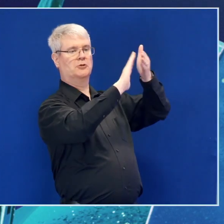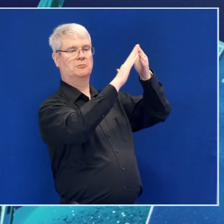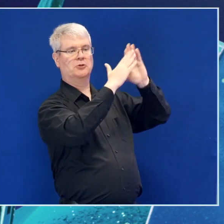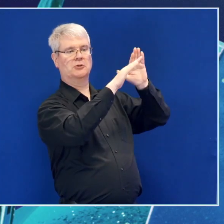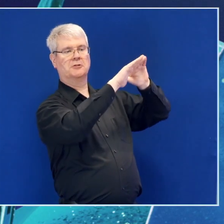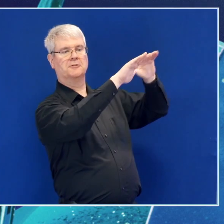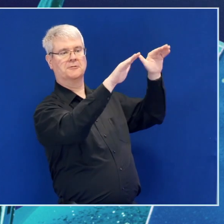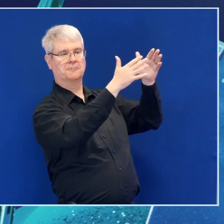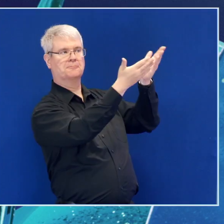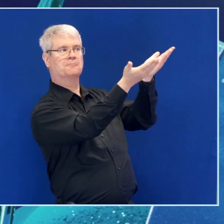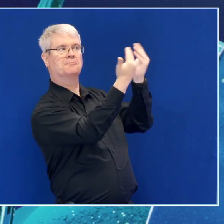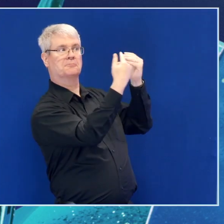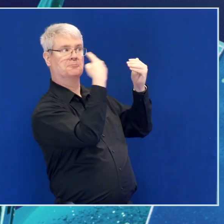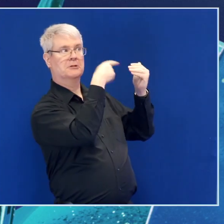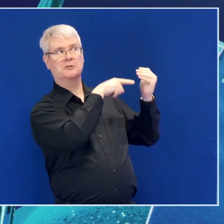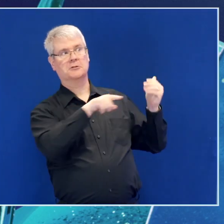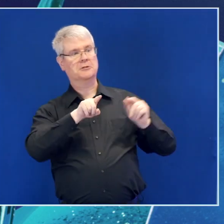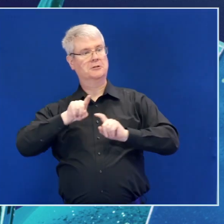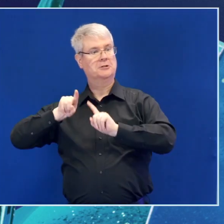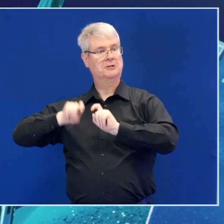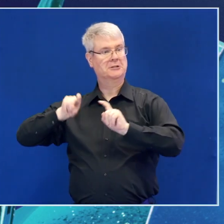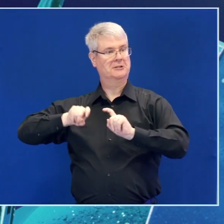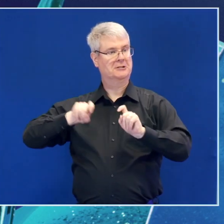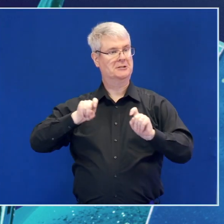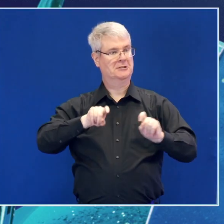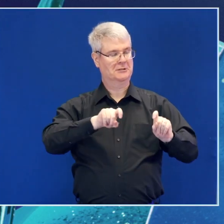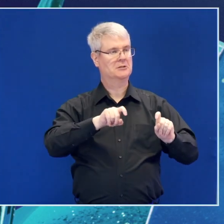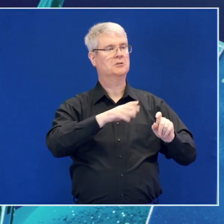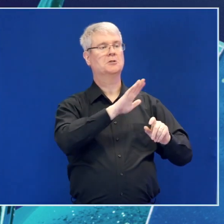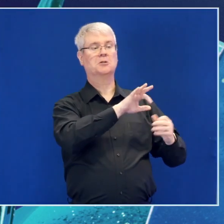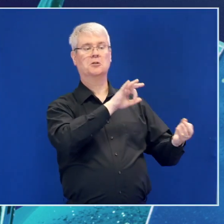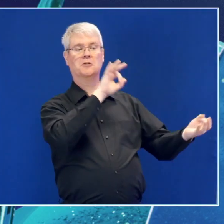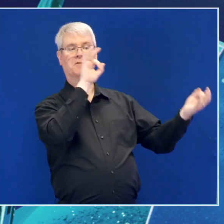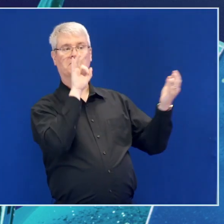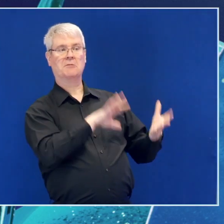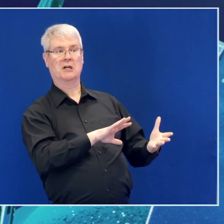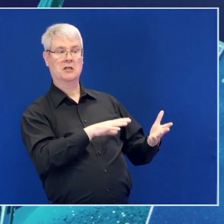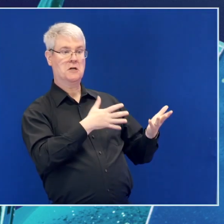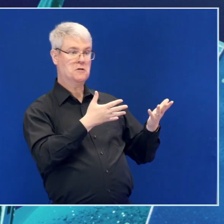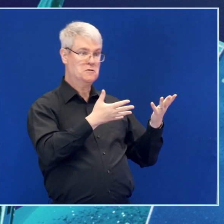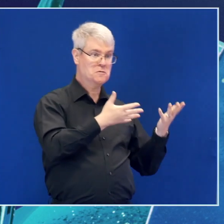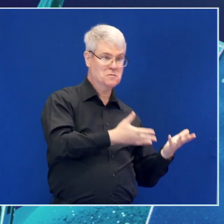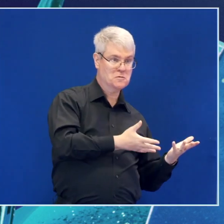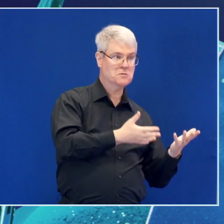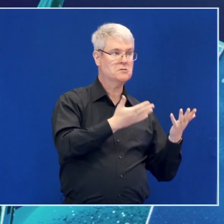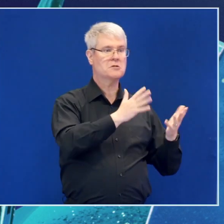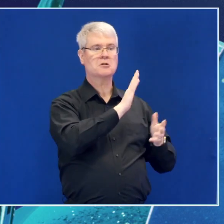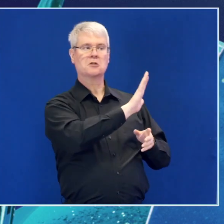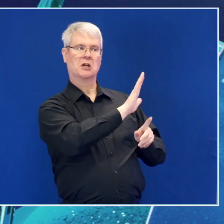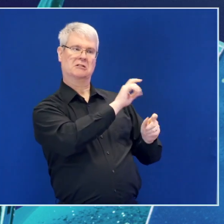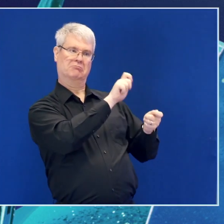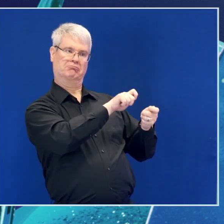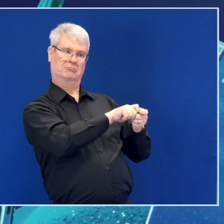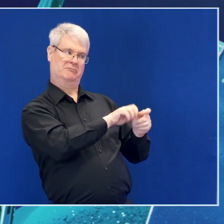so the product teams could get feedback on what's called their core scenarios. So the main things you go through when you're using the product.